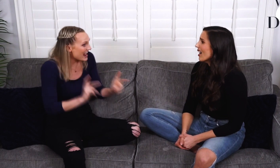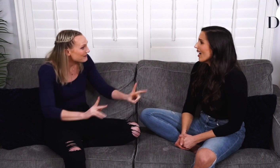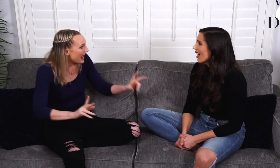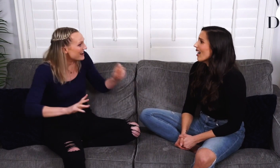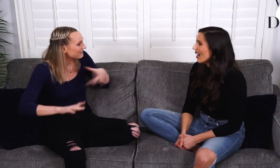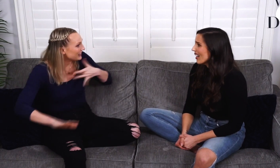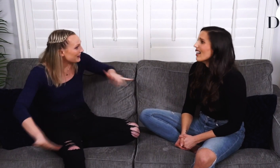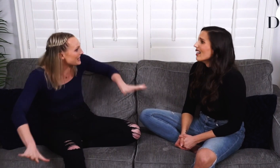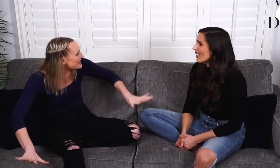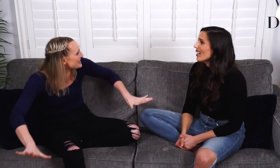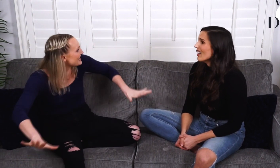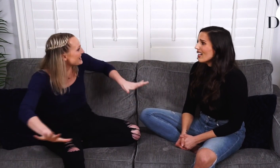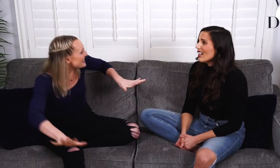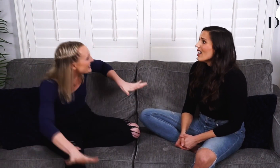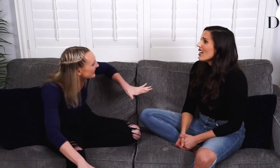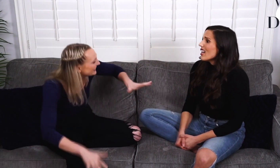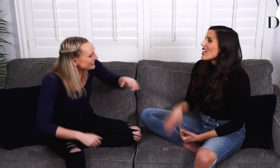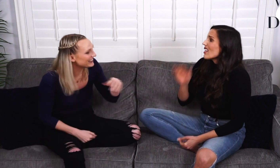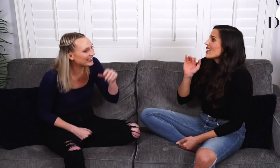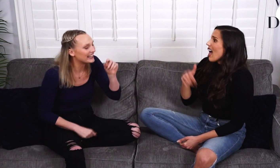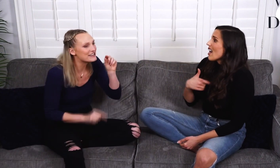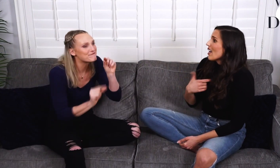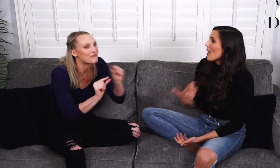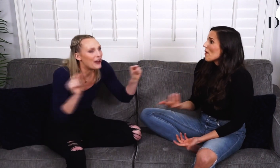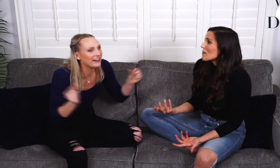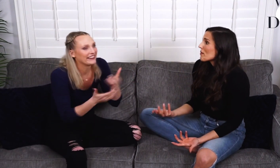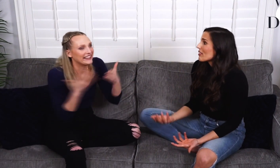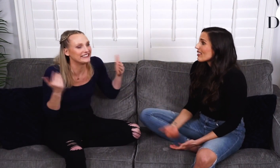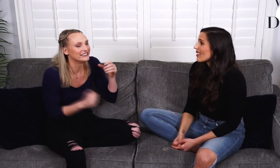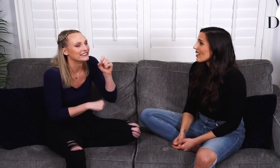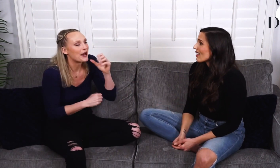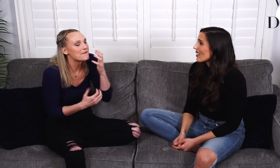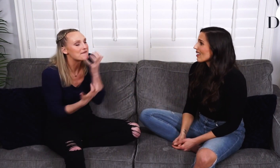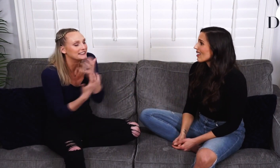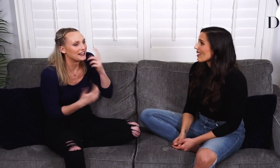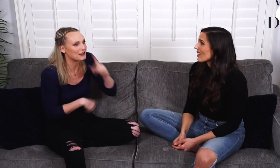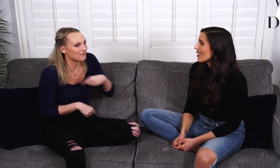Okay, so I'm like tiptoeing, you know, and just like the small things and it's amazing for me